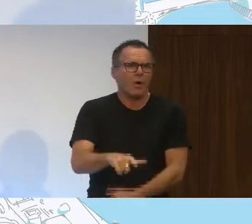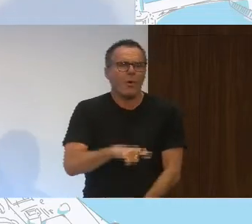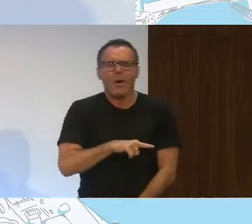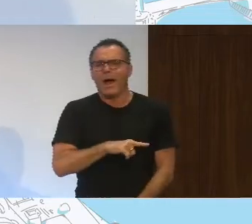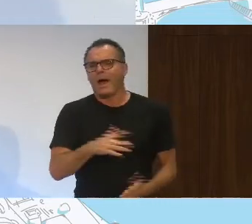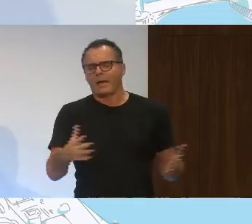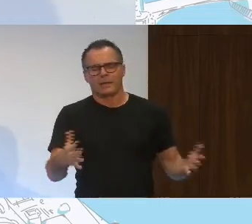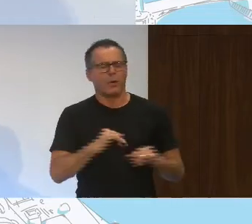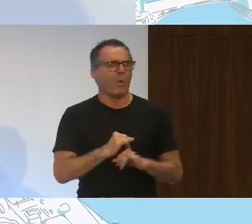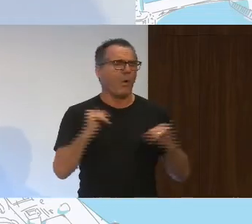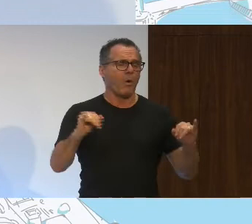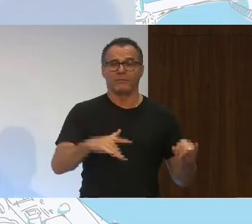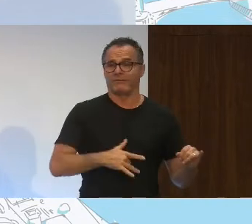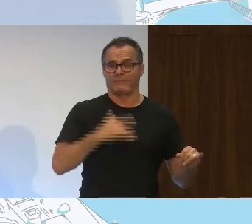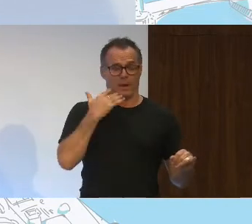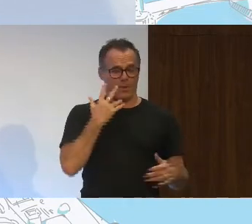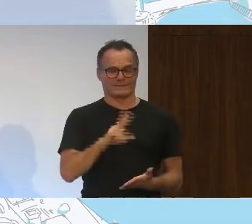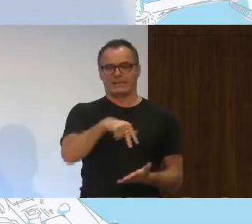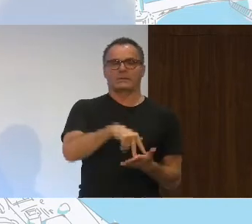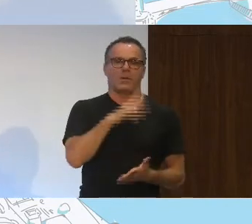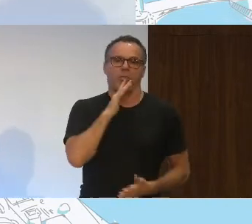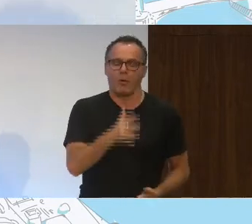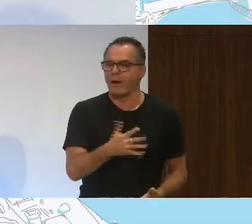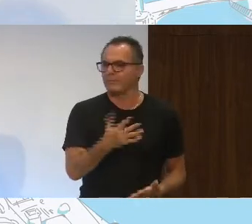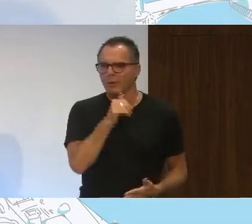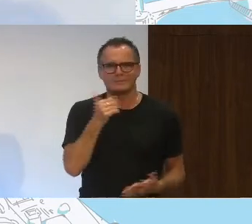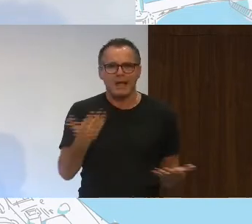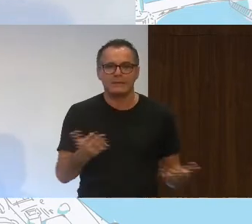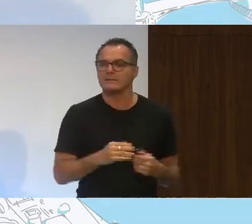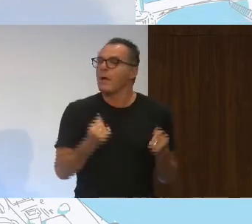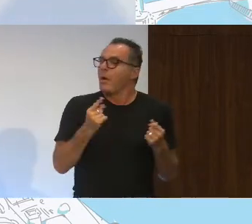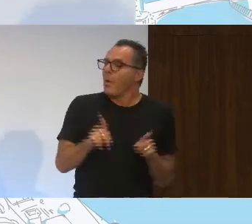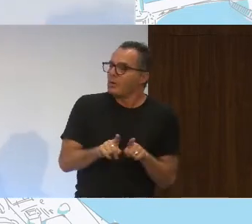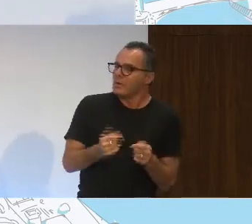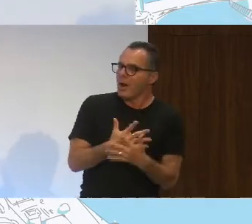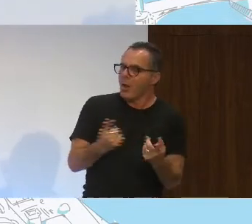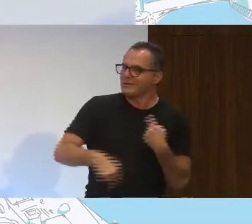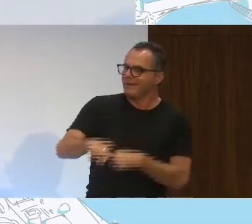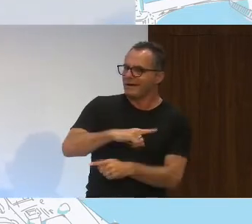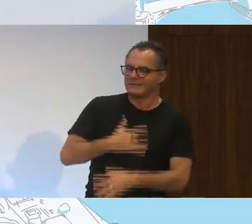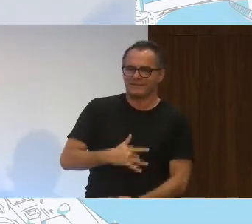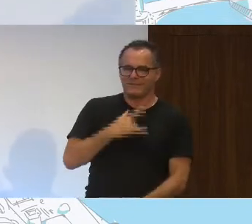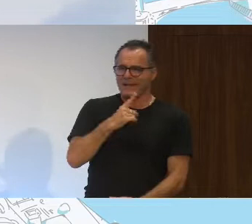If I get up, I'm going to throw up and this isn't very nice, but a lot of those, I think, also feel that utter vulnerability,